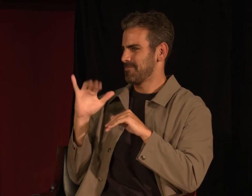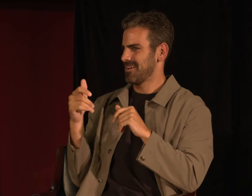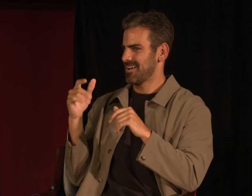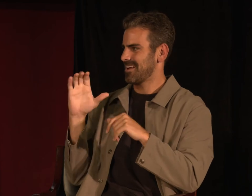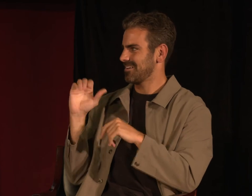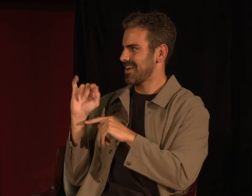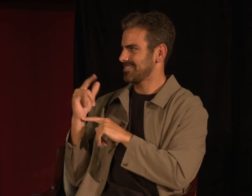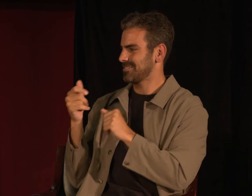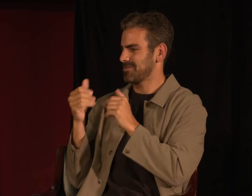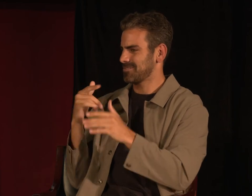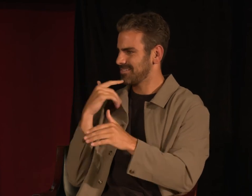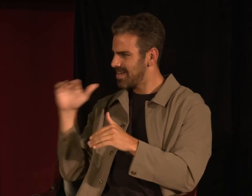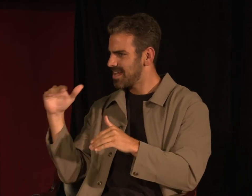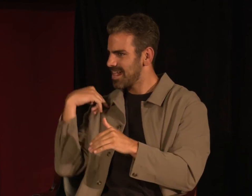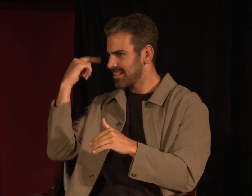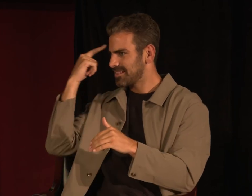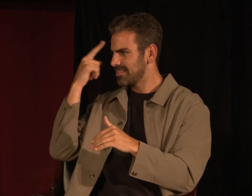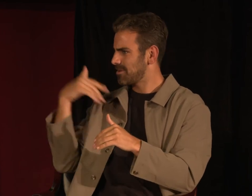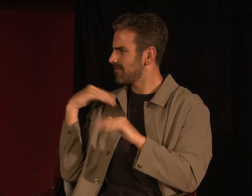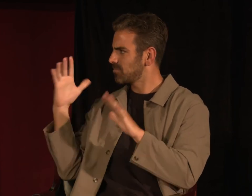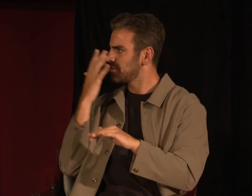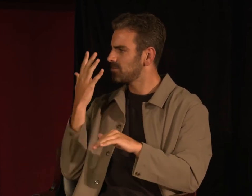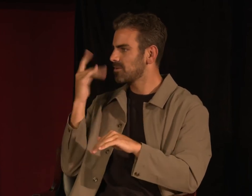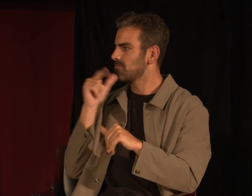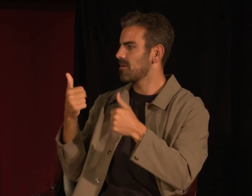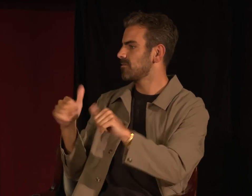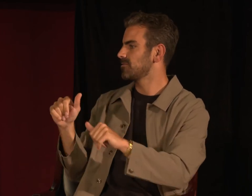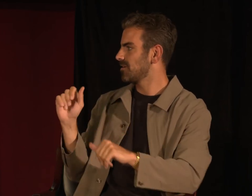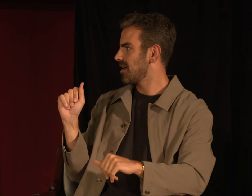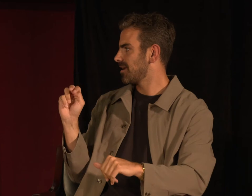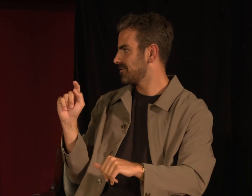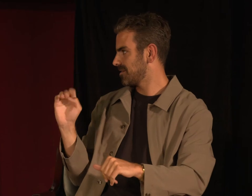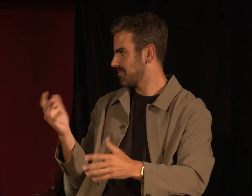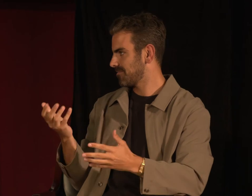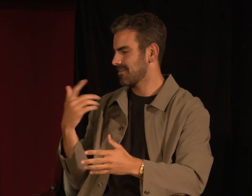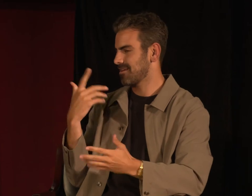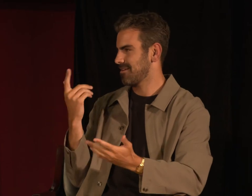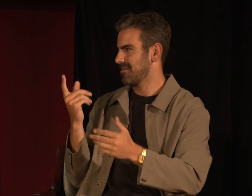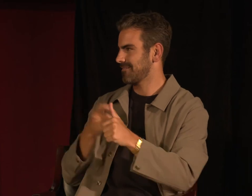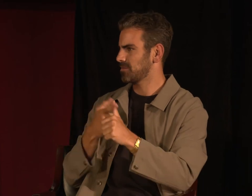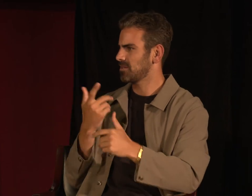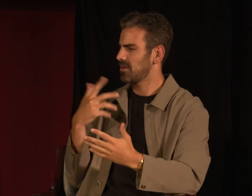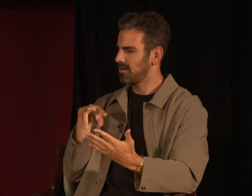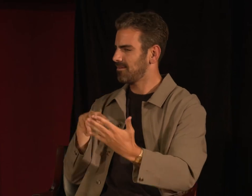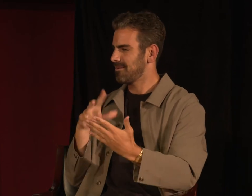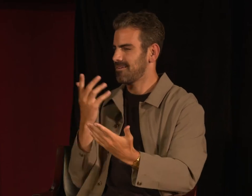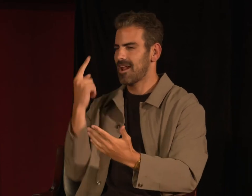Somebody had reached out to me, it was a casting director and said, Hey, I'm on the show. I think you'd be a really good fit. You've got a great look. What do you think about America's Next Top Model?